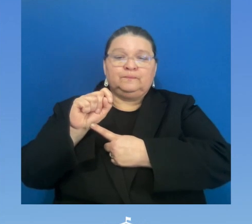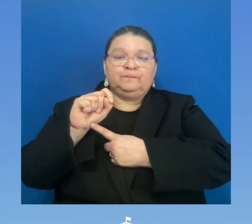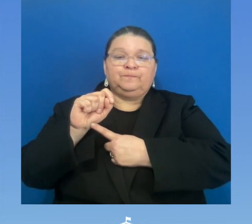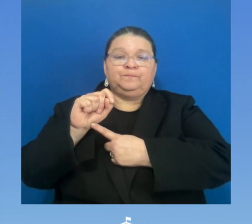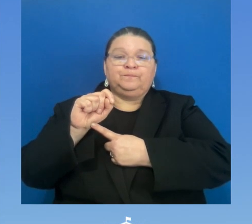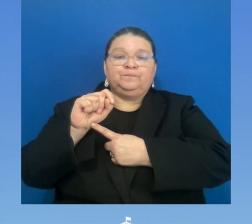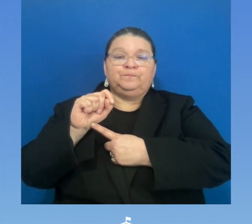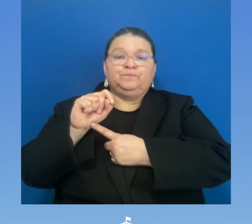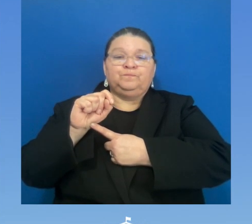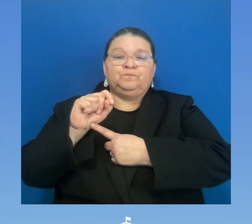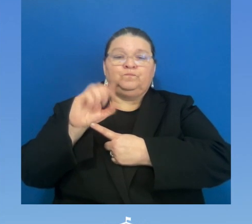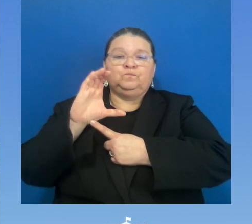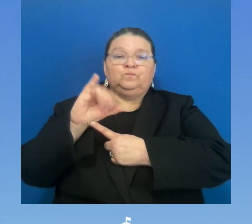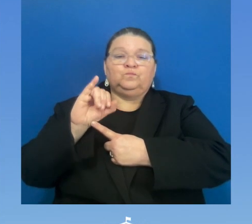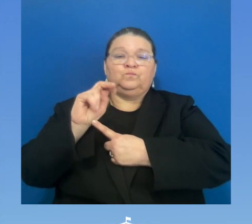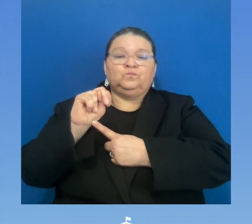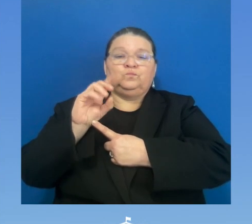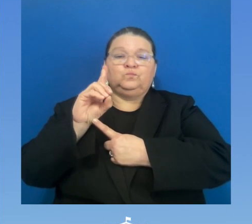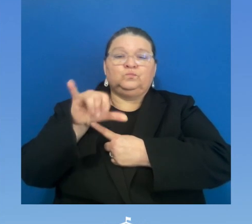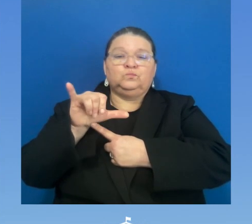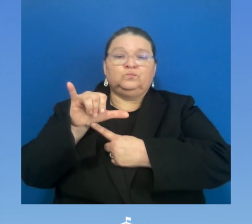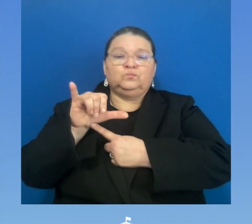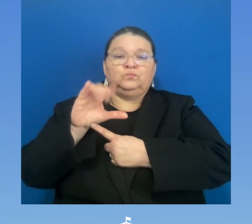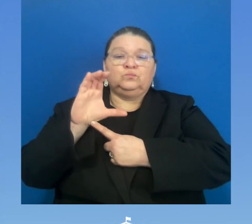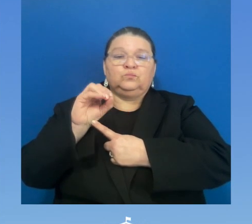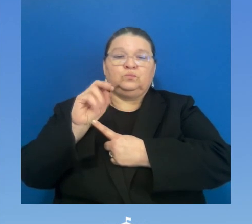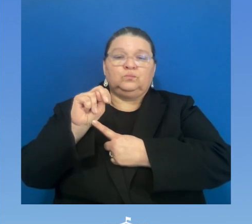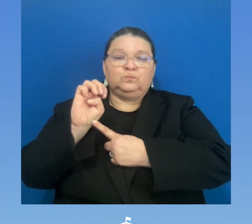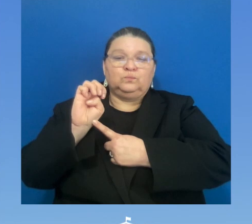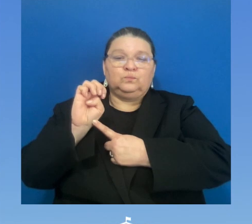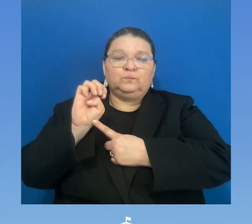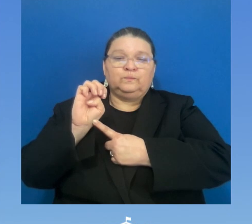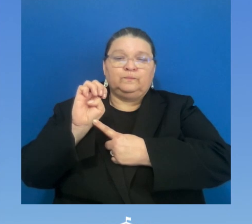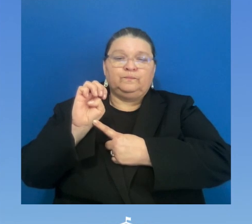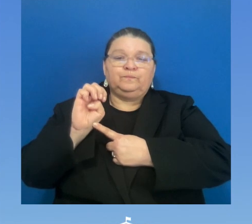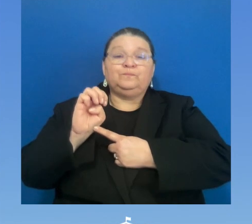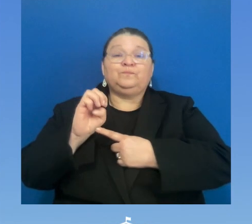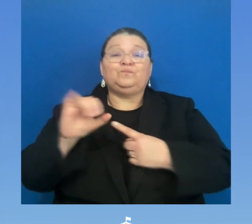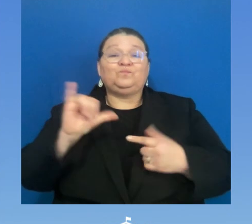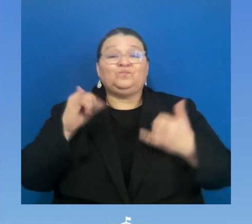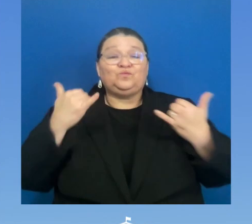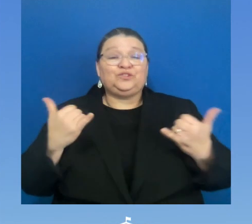Cohn, who is also the current president of the United States Soccer Federation.